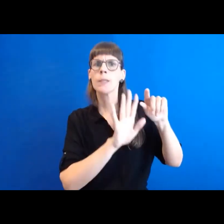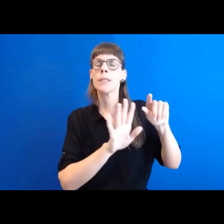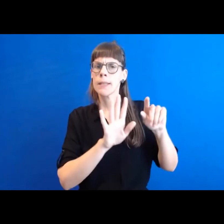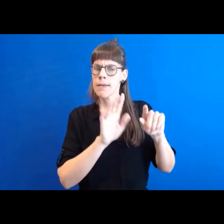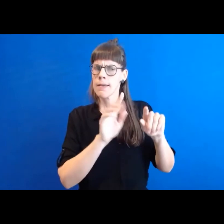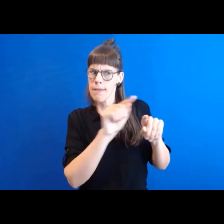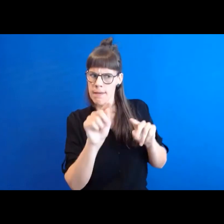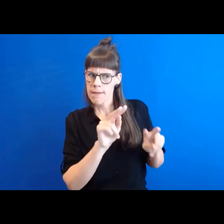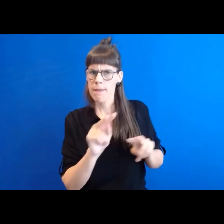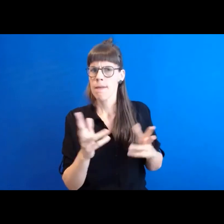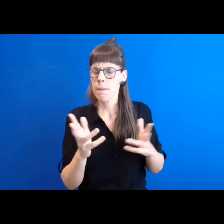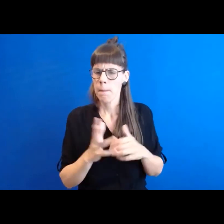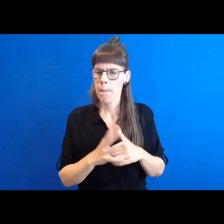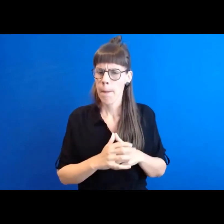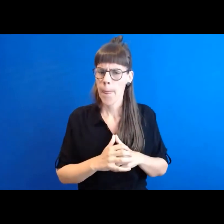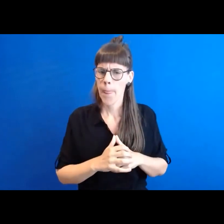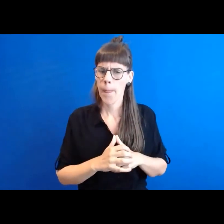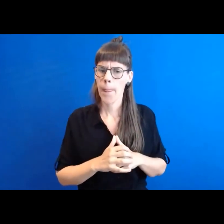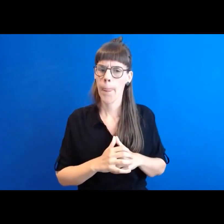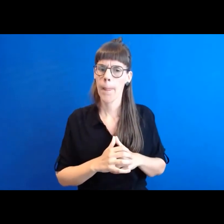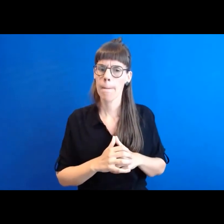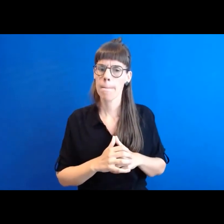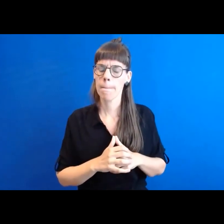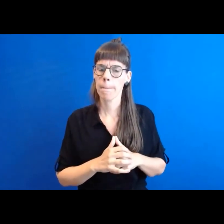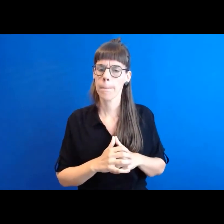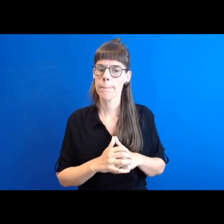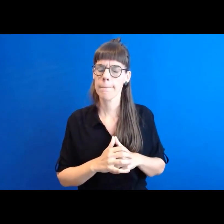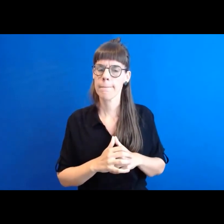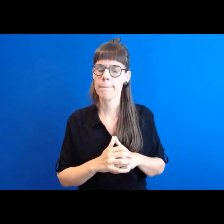in the situations such as Venezuela